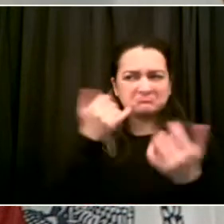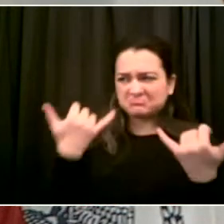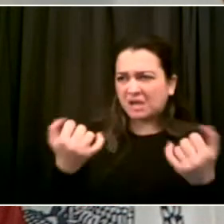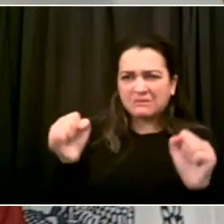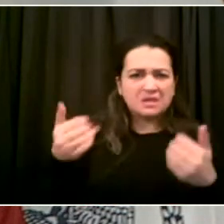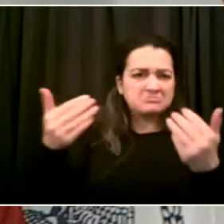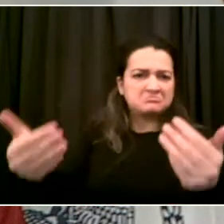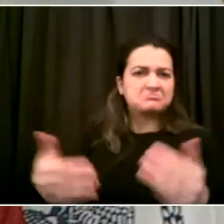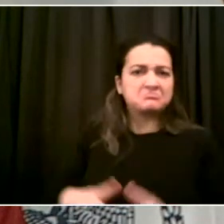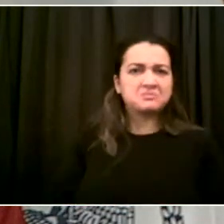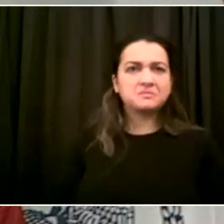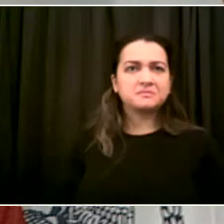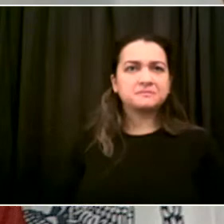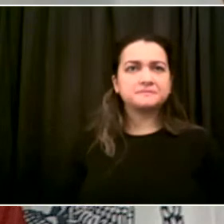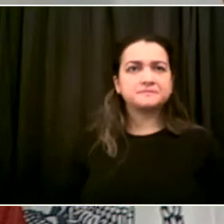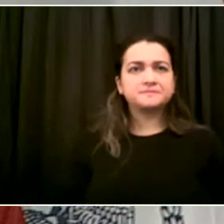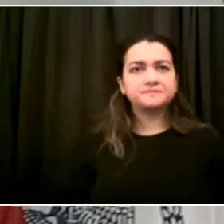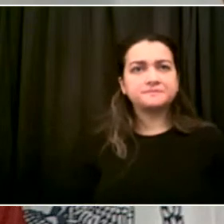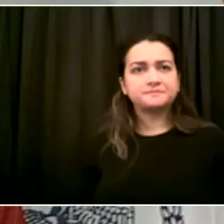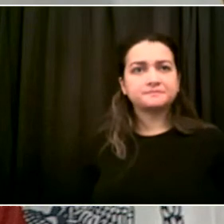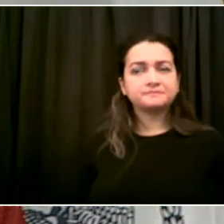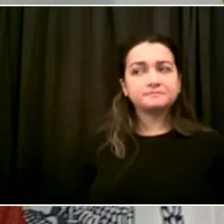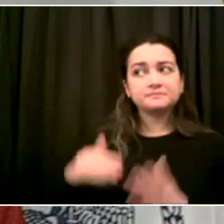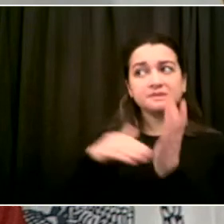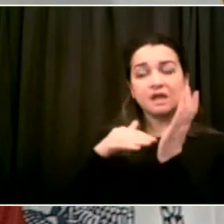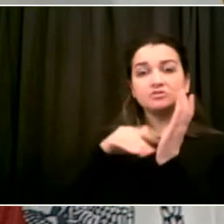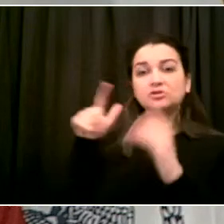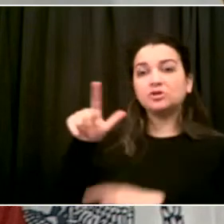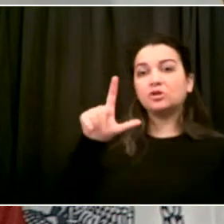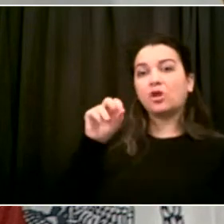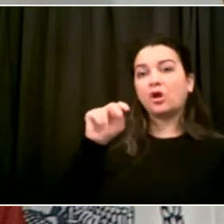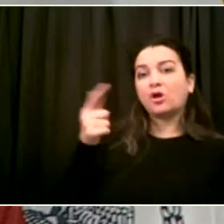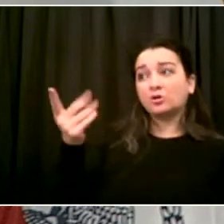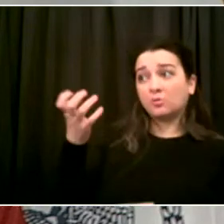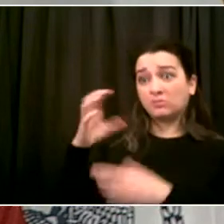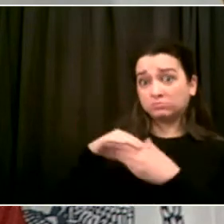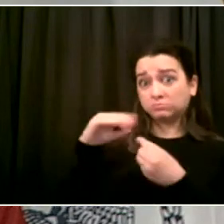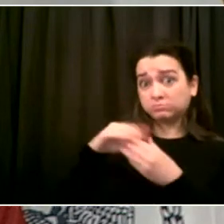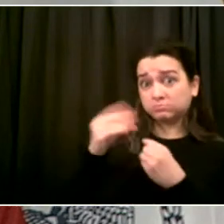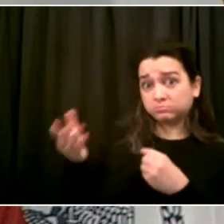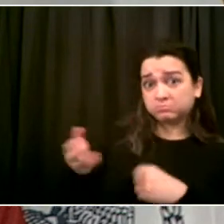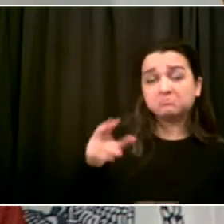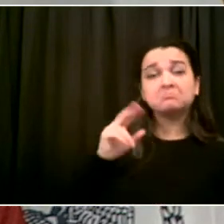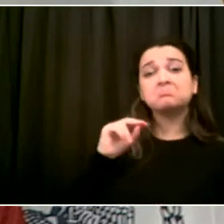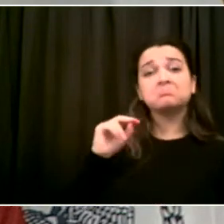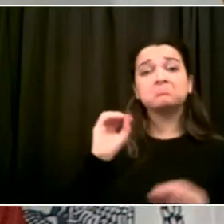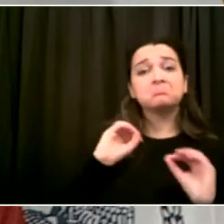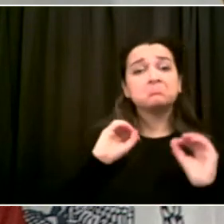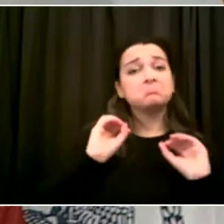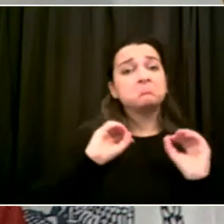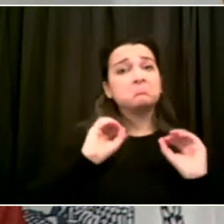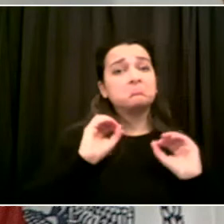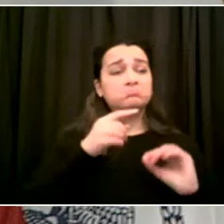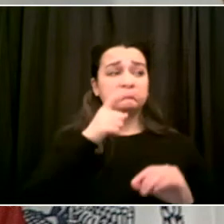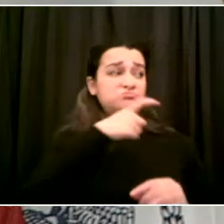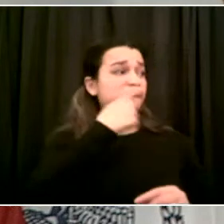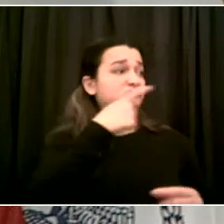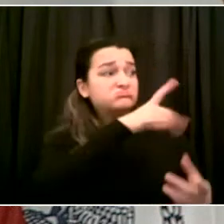LAST GUIDANCE I HEARD. TED, ANYTHING YOU WANT TO ADD?